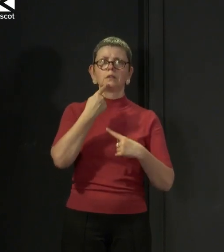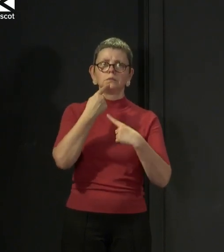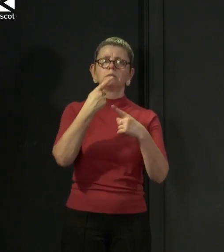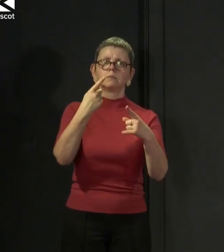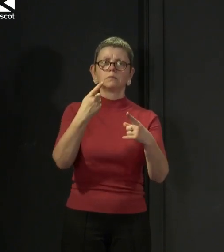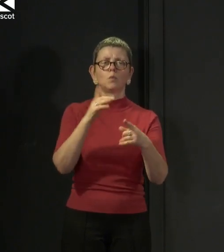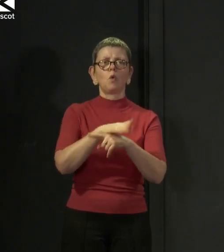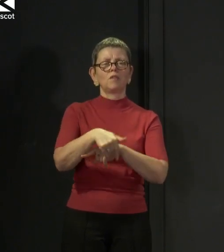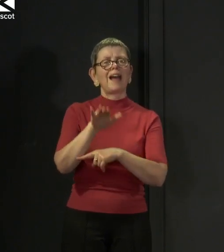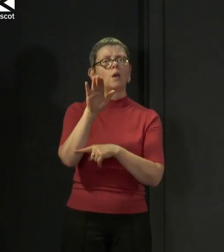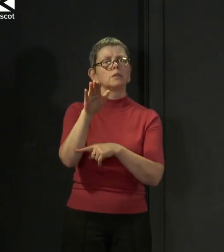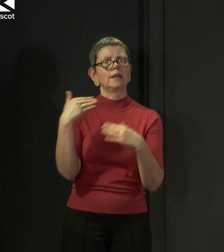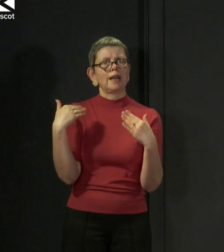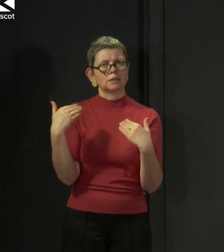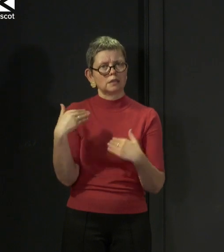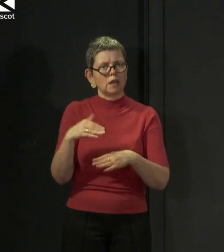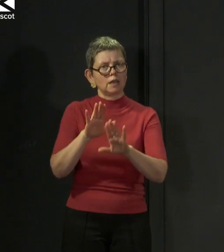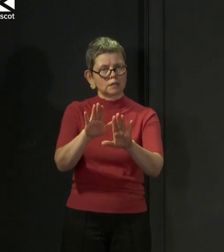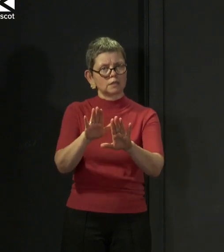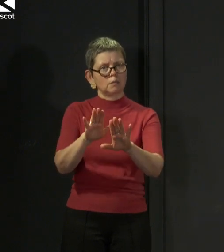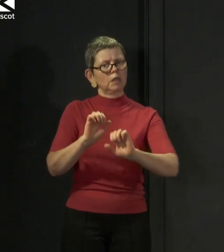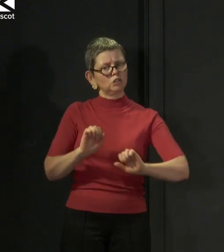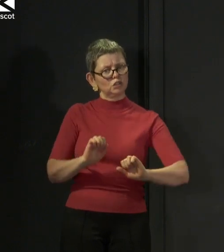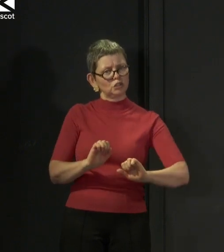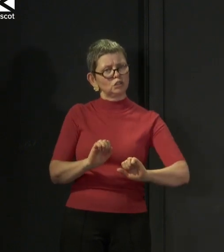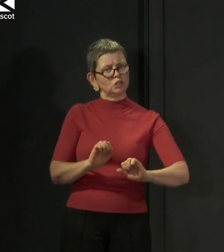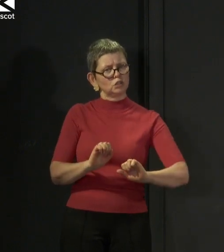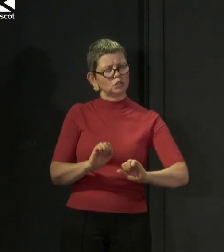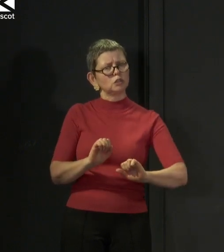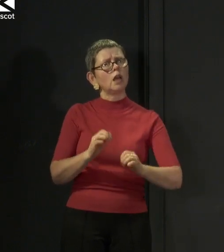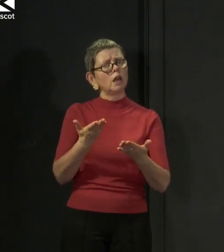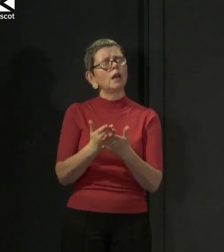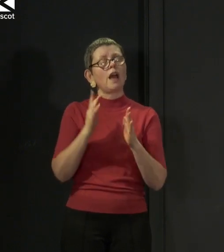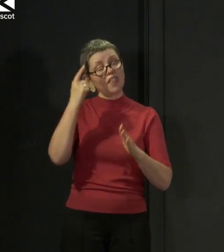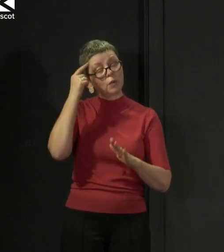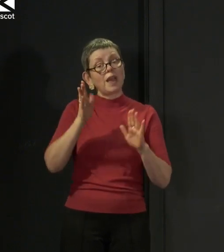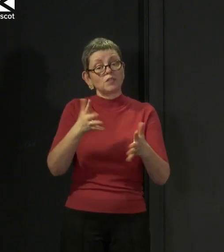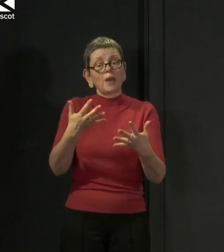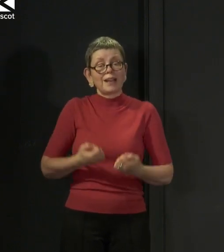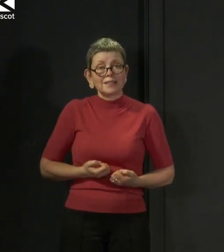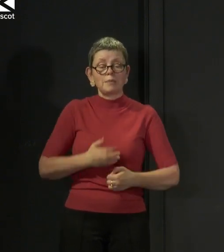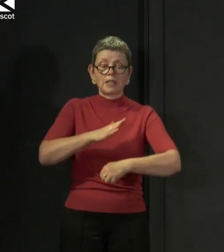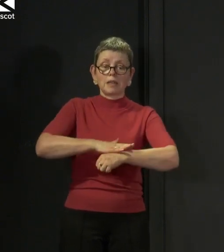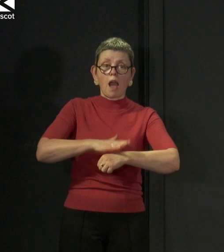now accept that there may be differences in pace in how we do things, because the state